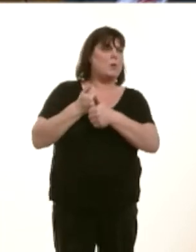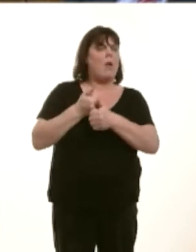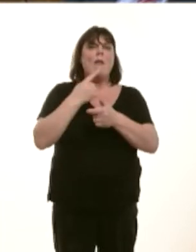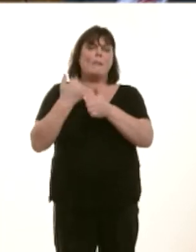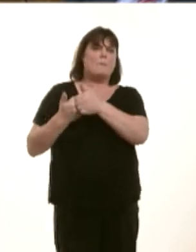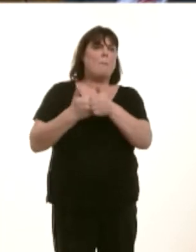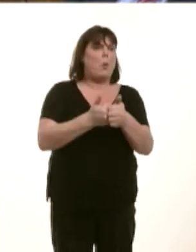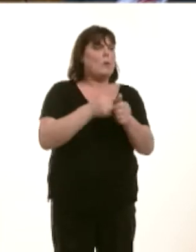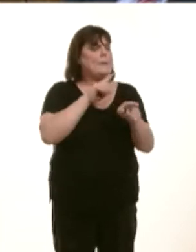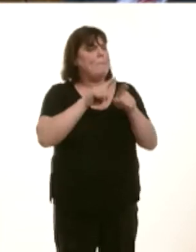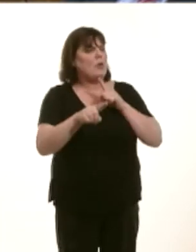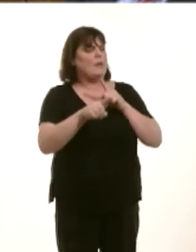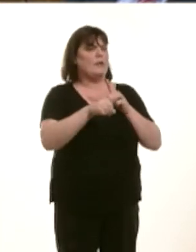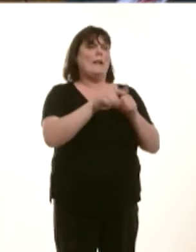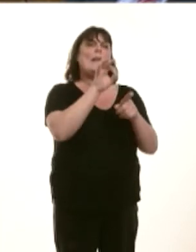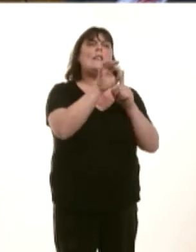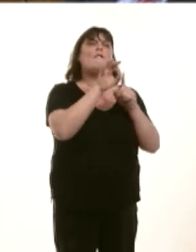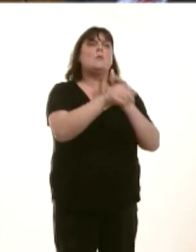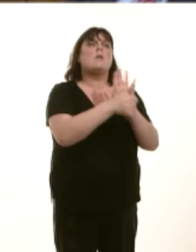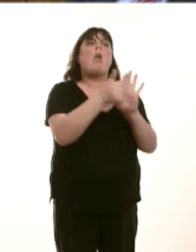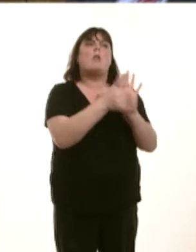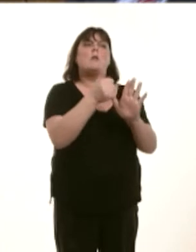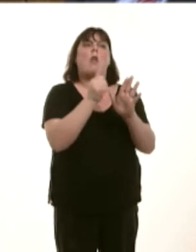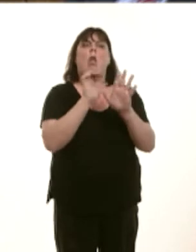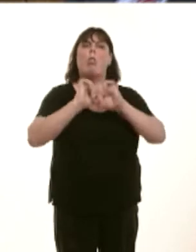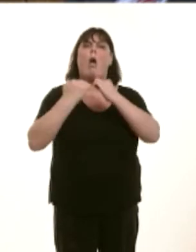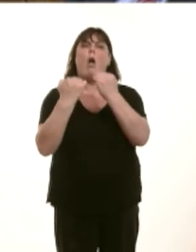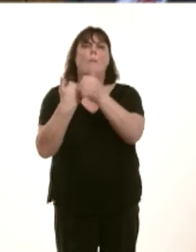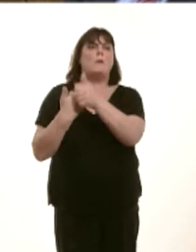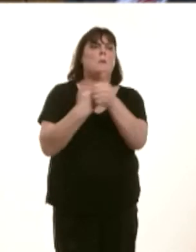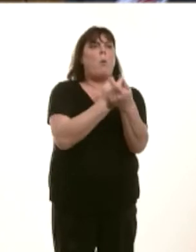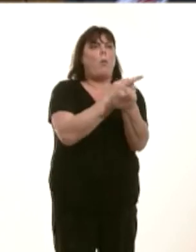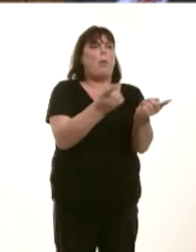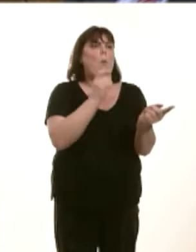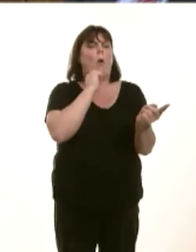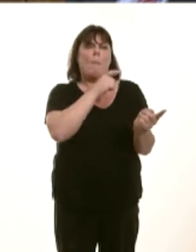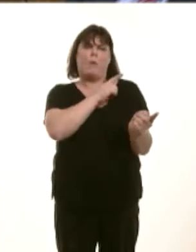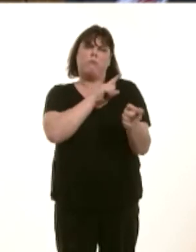Quite often, of course, that is an area of weakness in young people. That is something